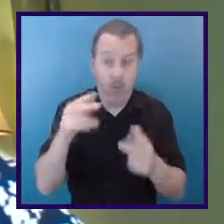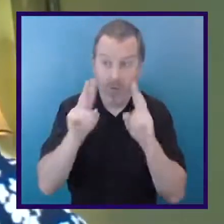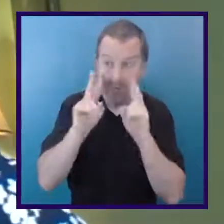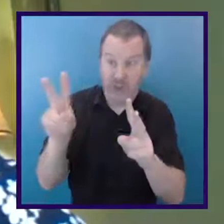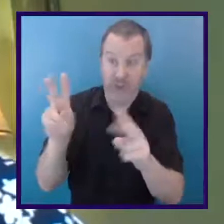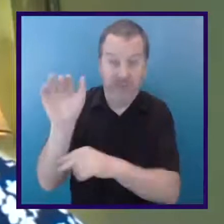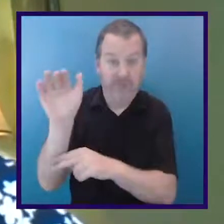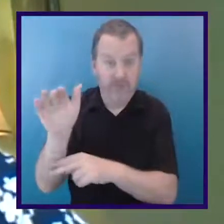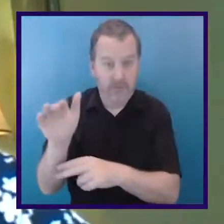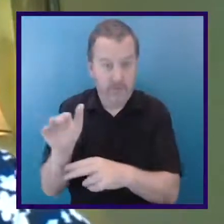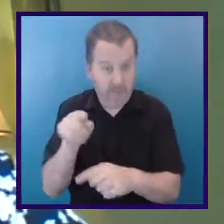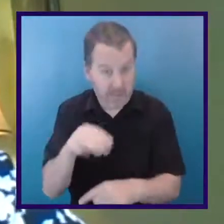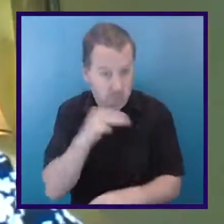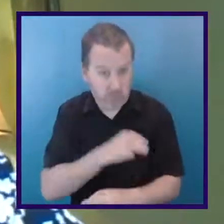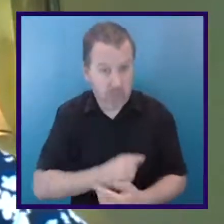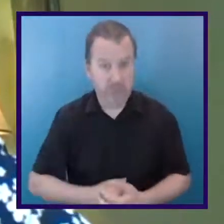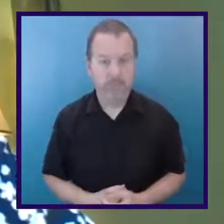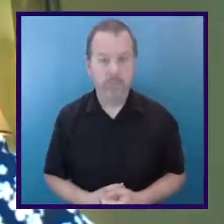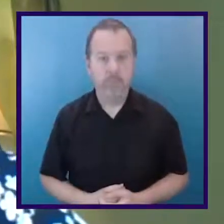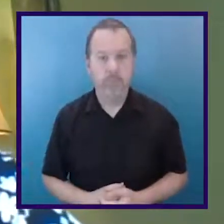maybe a visit abroad, has that been important for you?